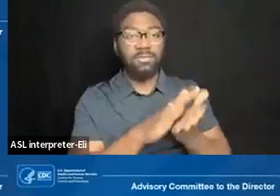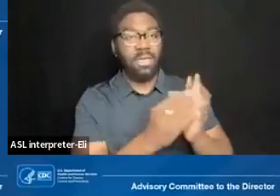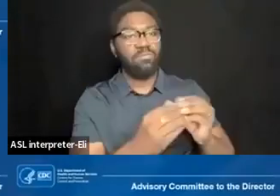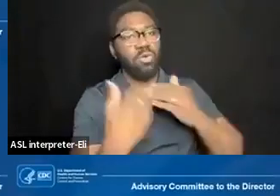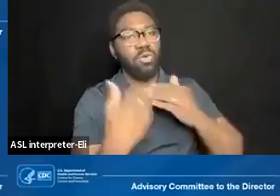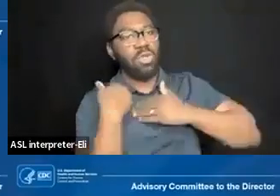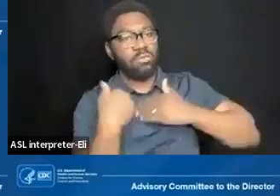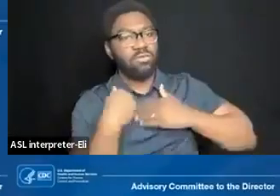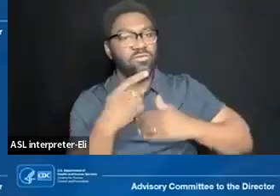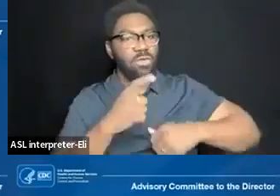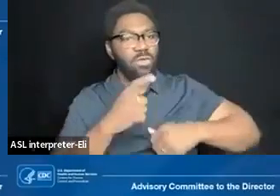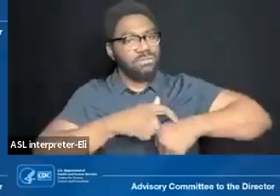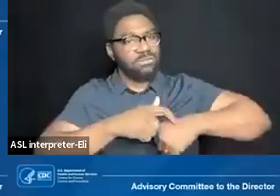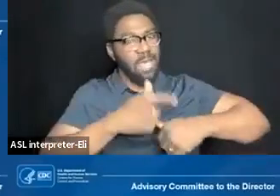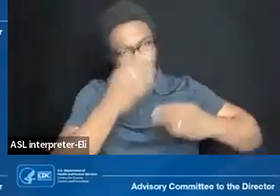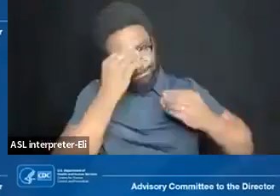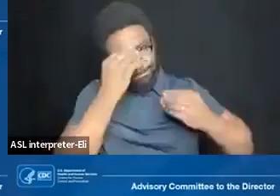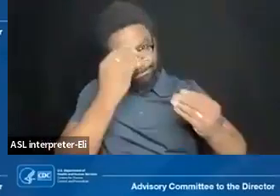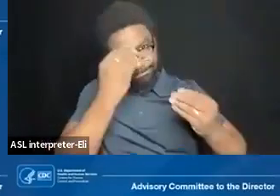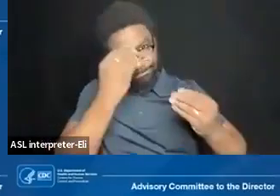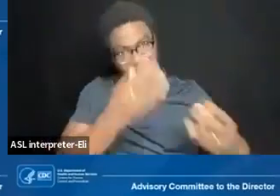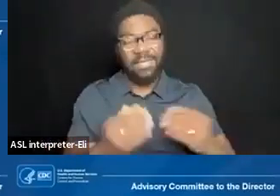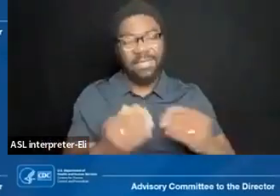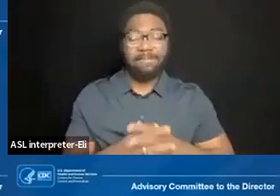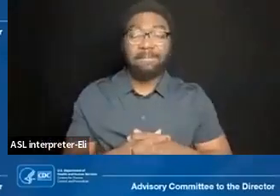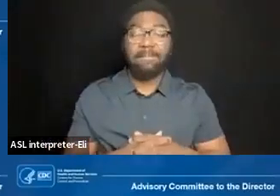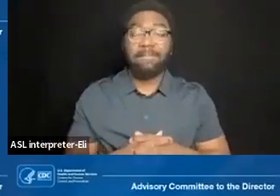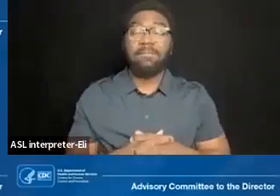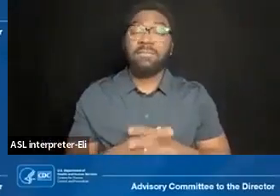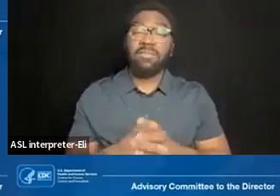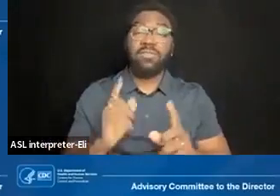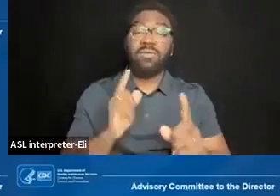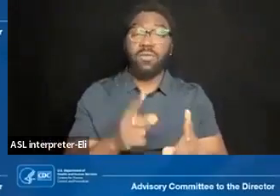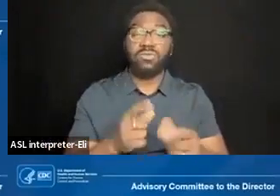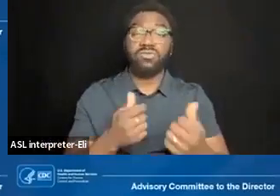The functions that support all CDC labs, quality management,